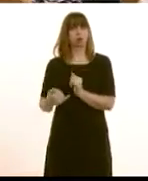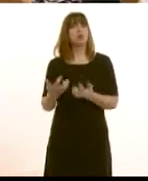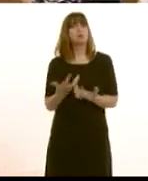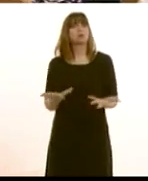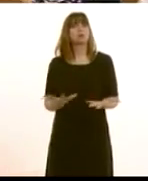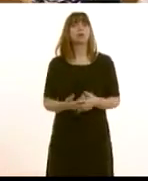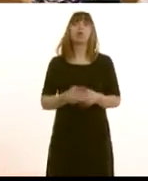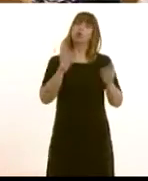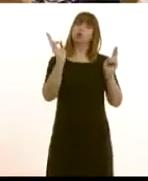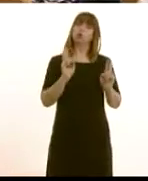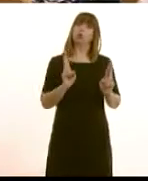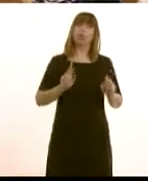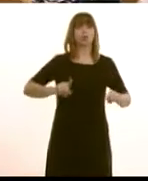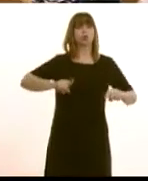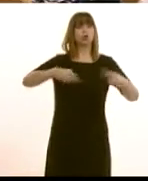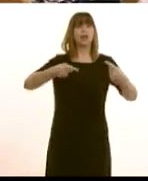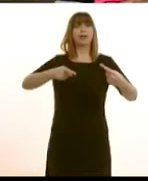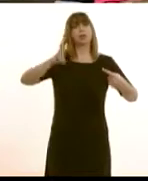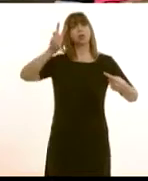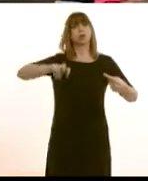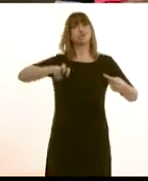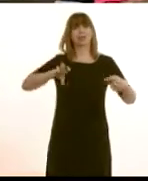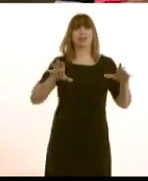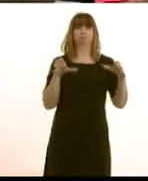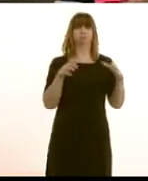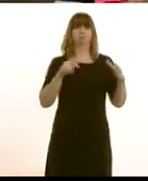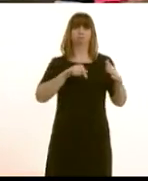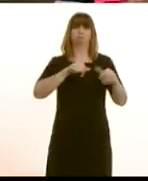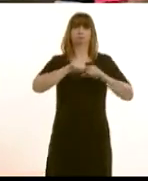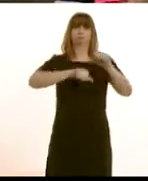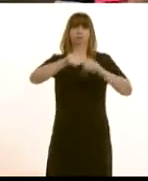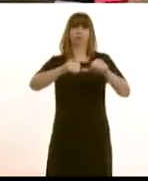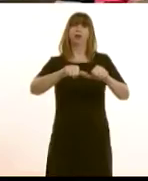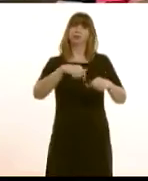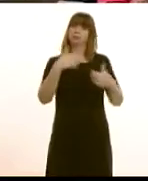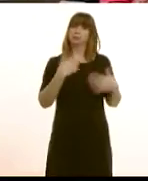of course, is the way that we have dealt with that. Weíre seeing some very good improvements